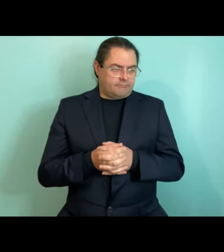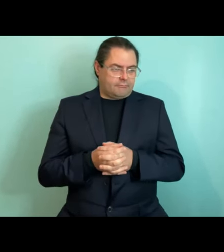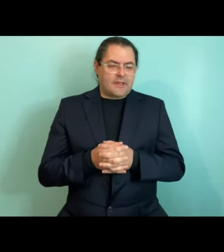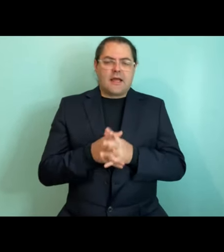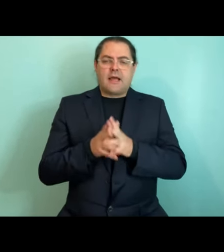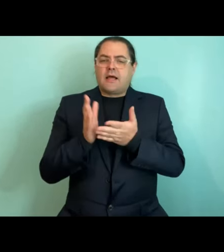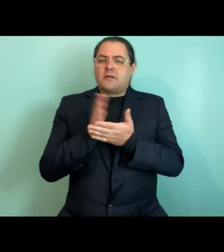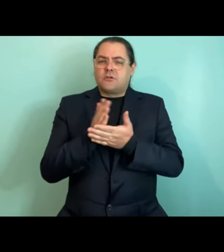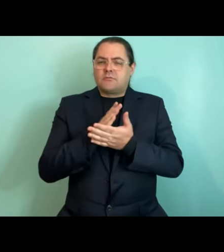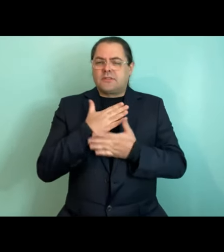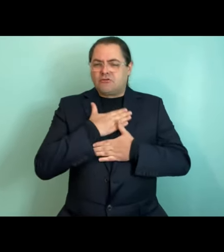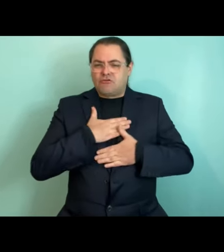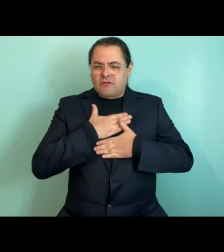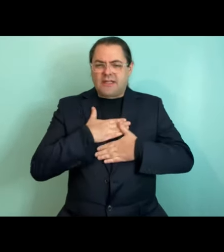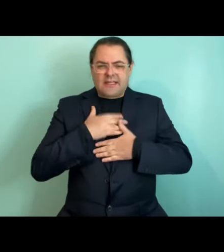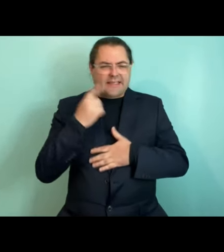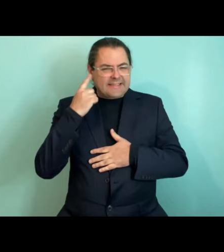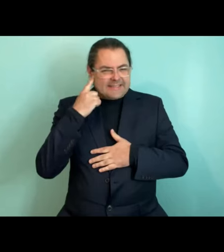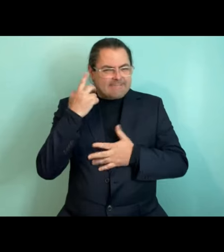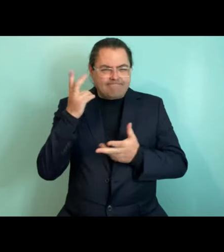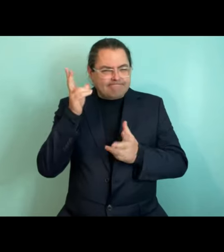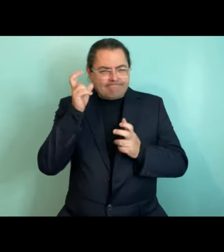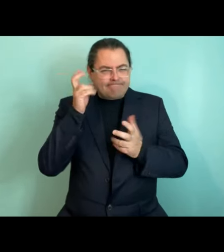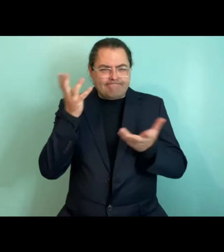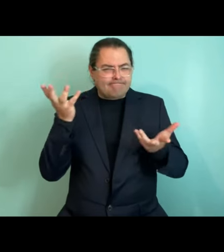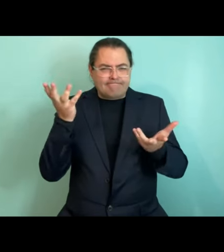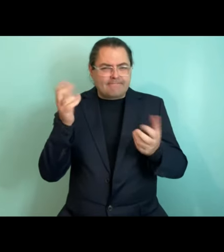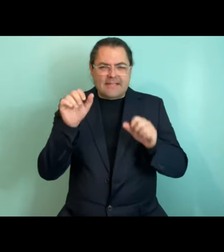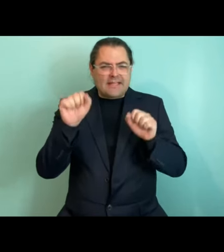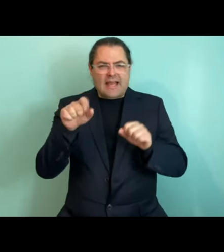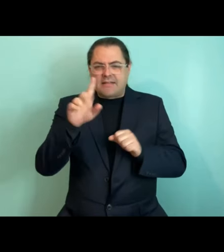cookies a young. 09:56:28 Chef to sci fi fantasy phone chef